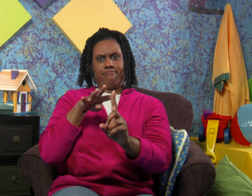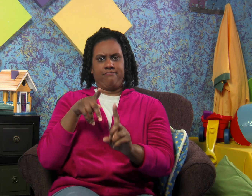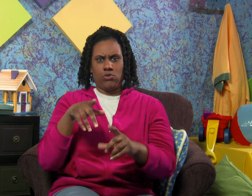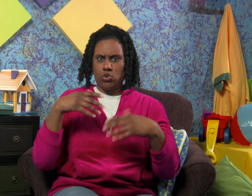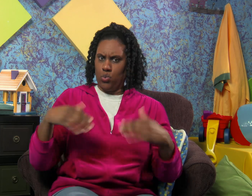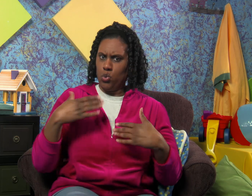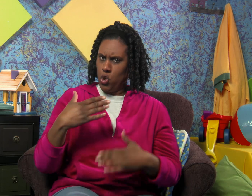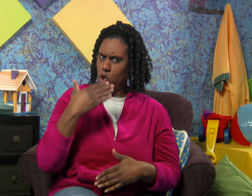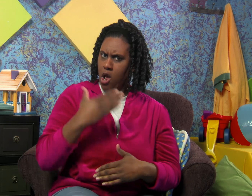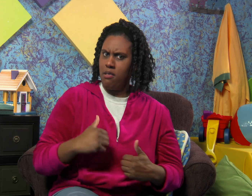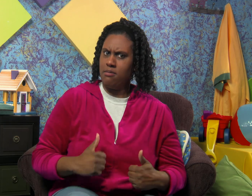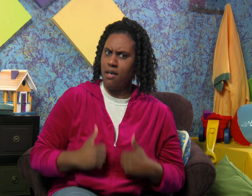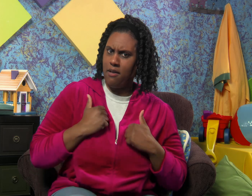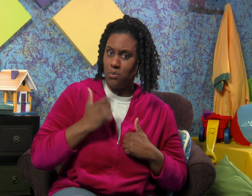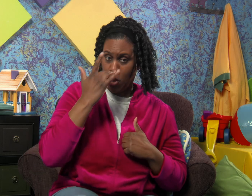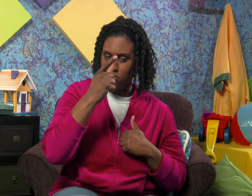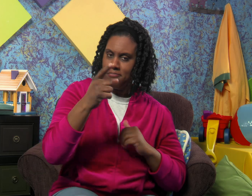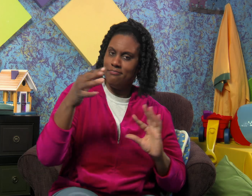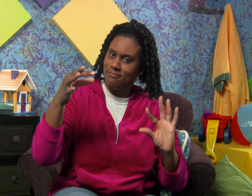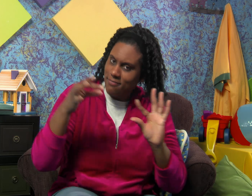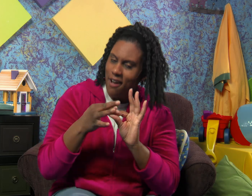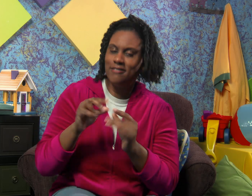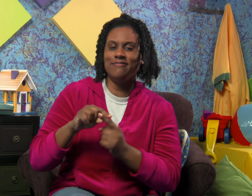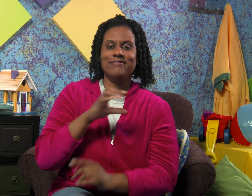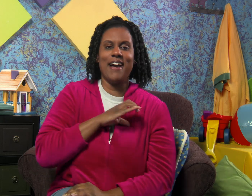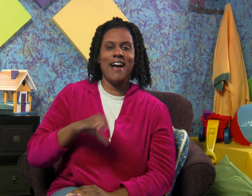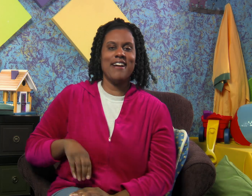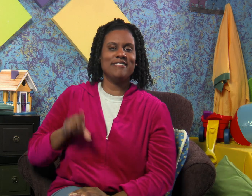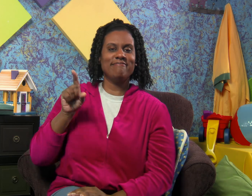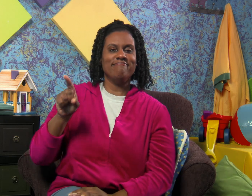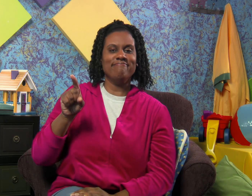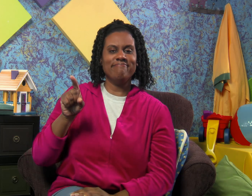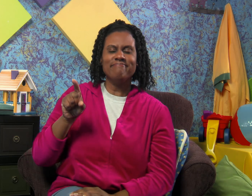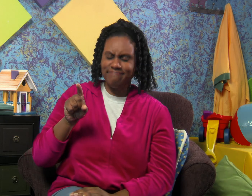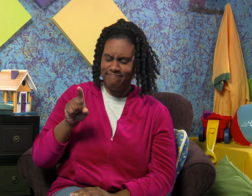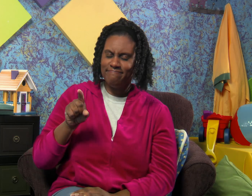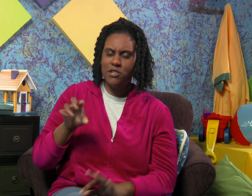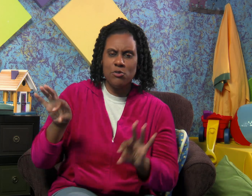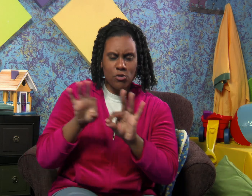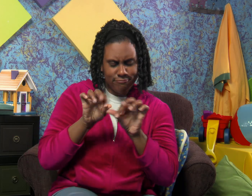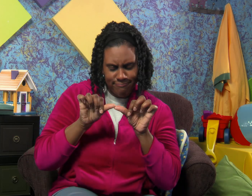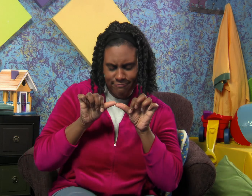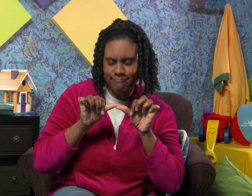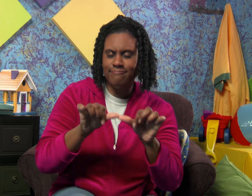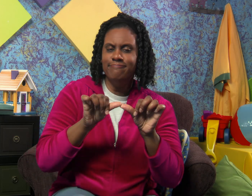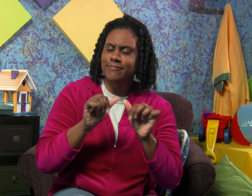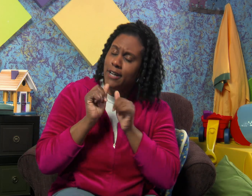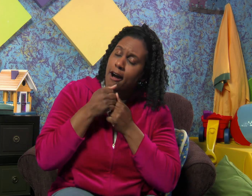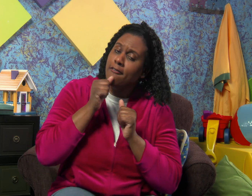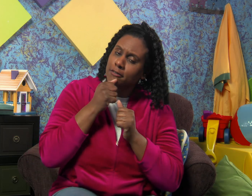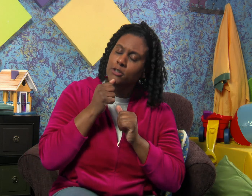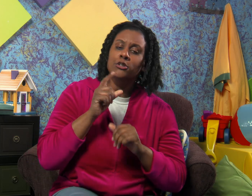AS YOUR LIFE IS POSITIVE YOU BELONG TO CHRIST. KEEP ON DOING GOOD.